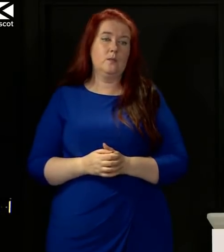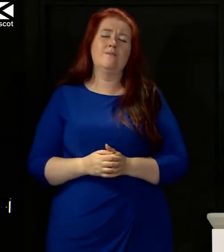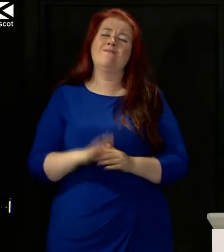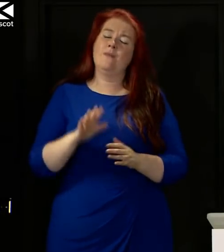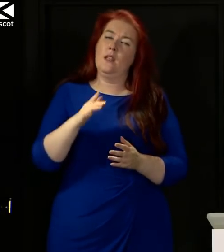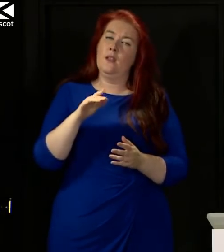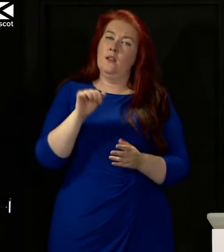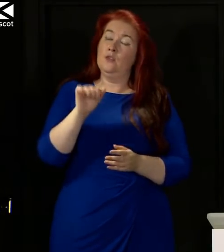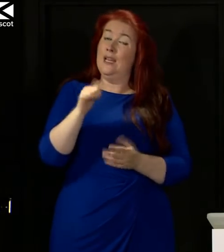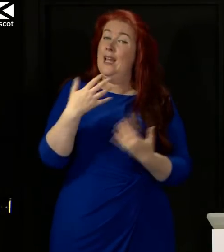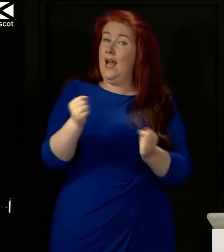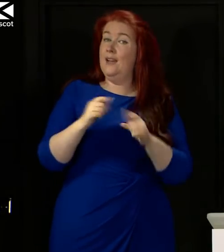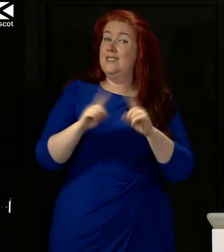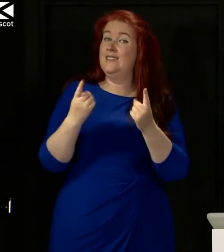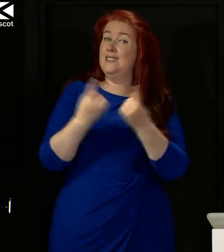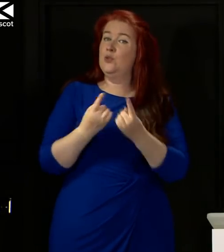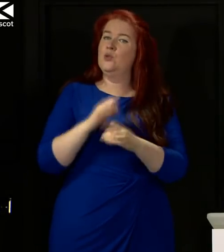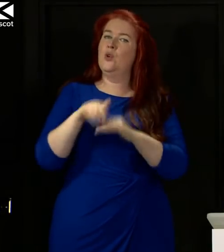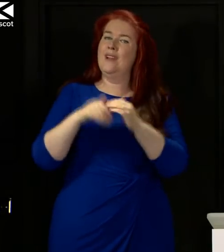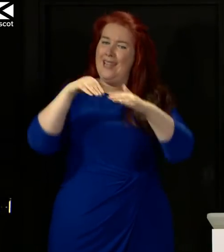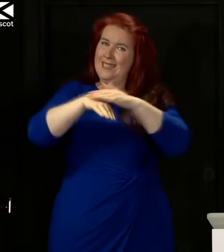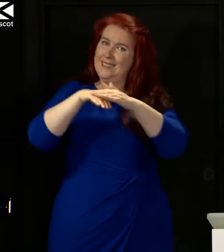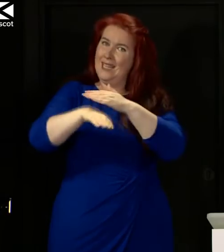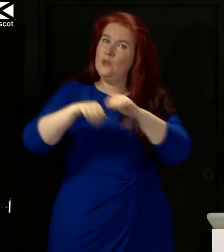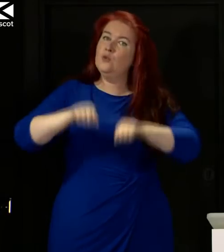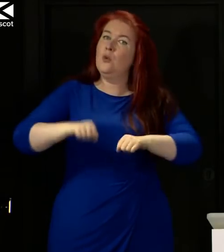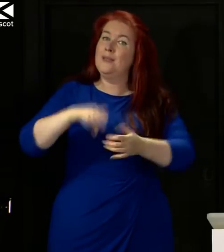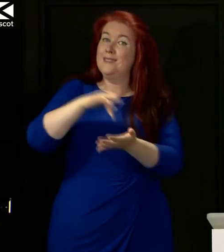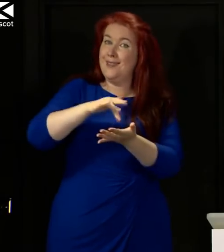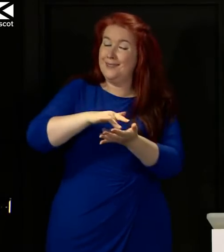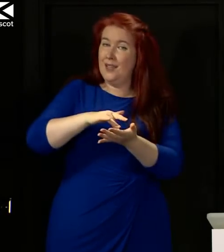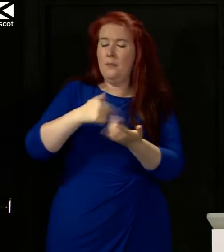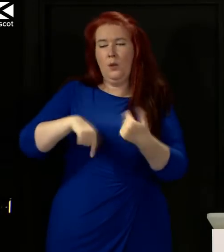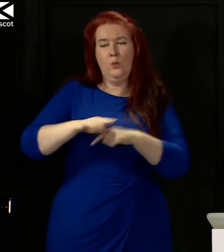around indoor shopping centres, but we need to come to final decisions on that. But what